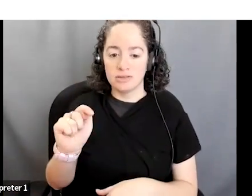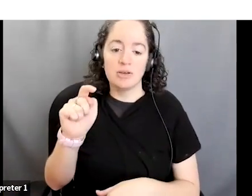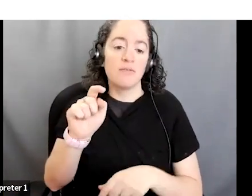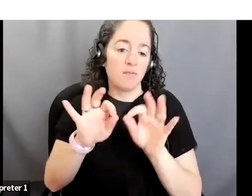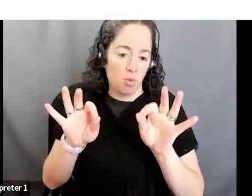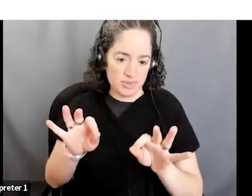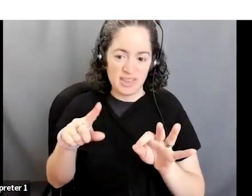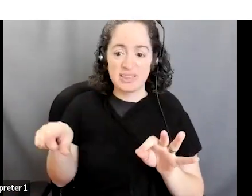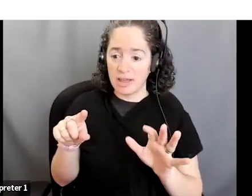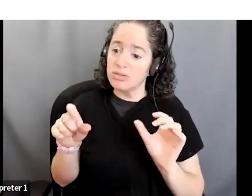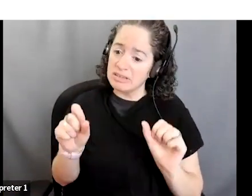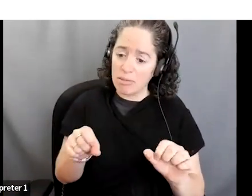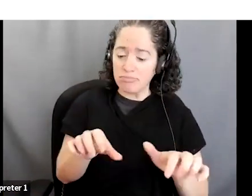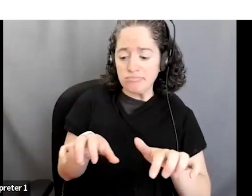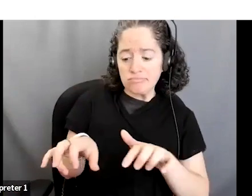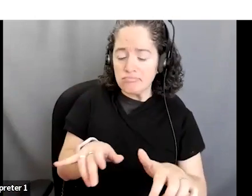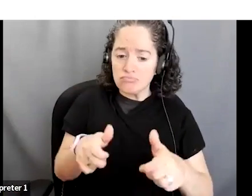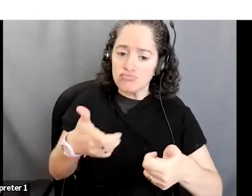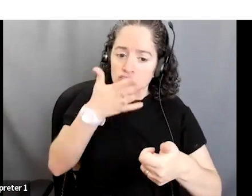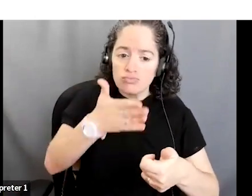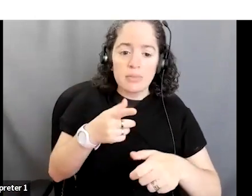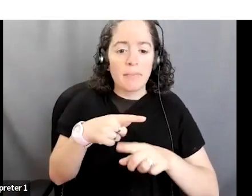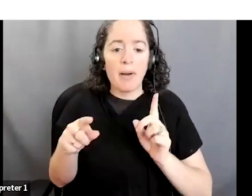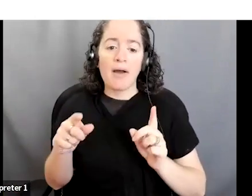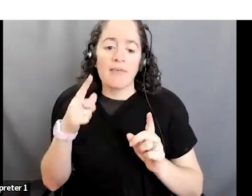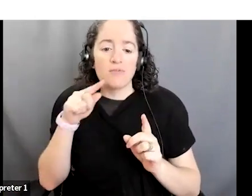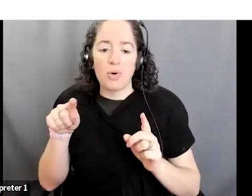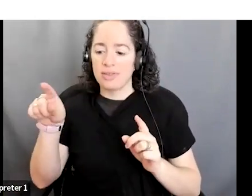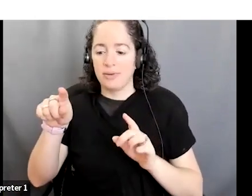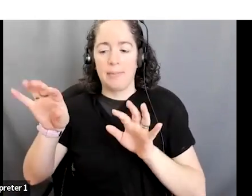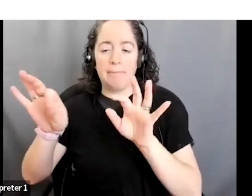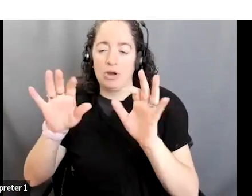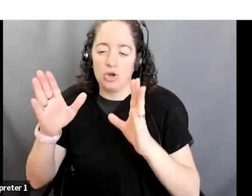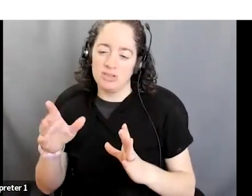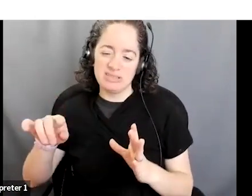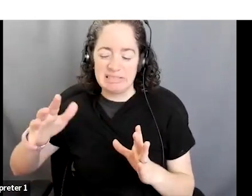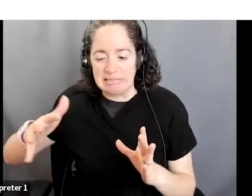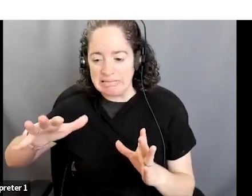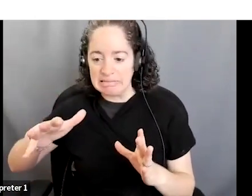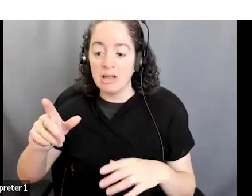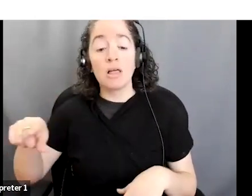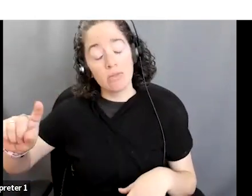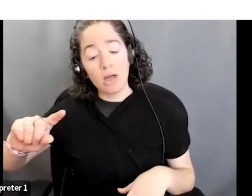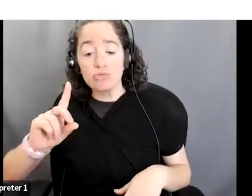It's progress, but not all the way there. They did make sure to leave my theme font size and color alone,